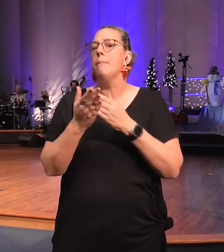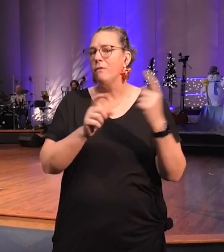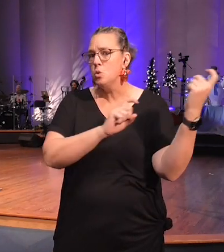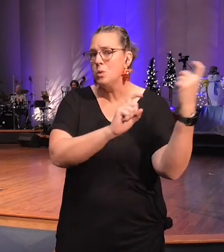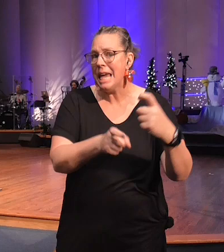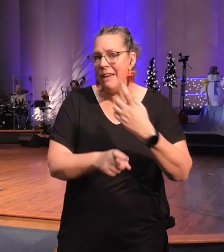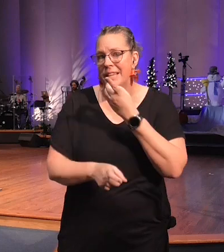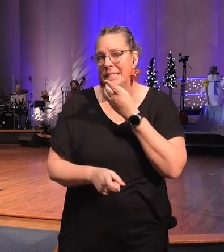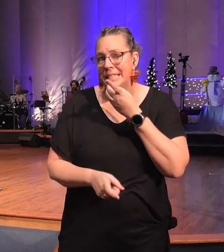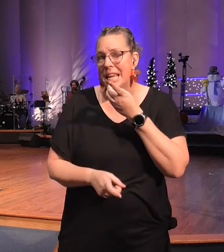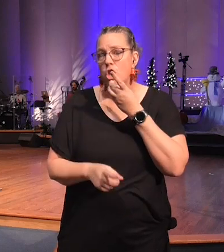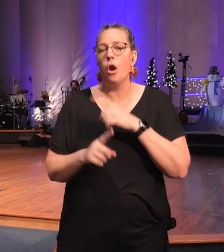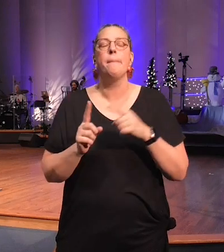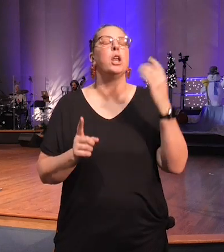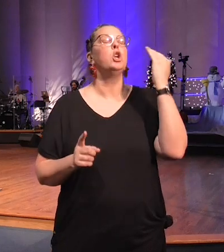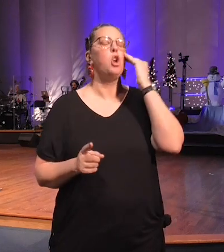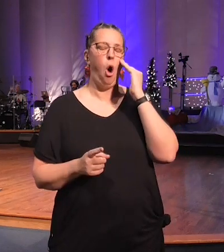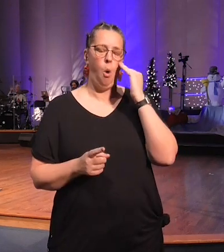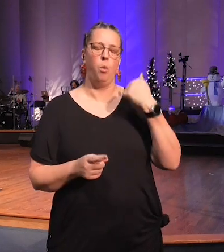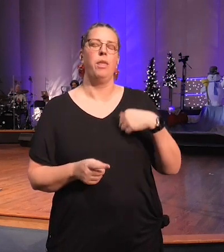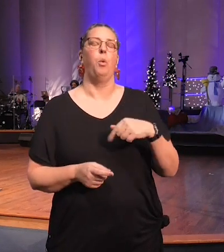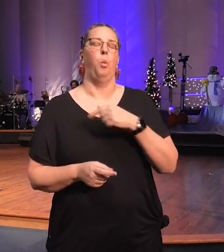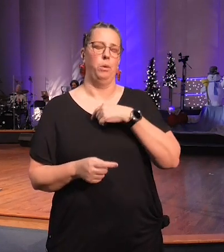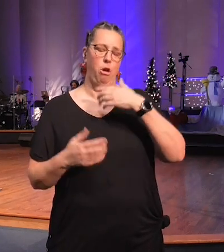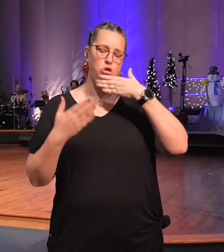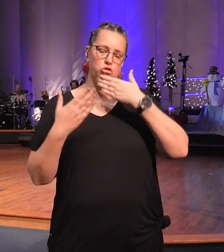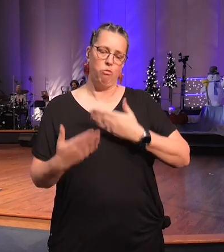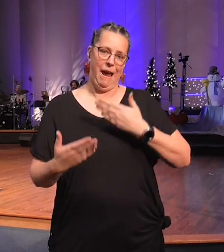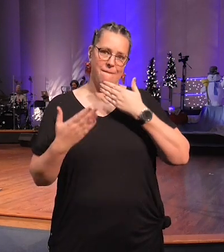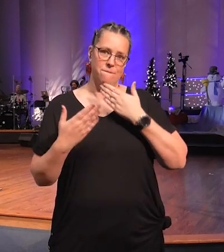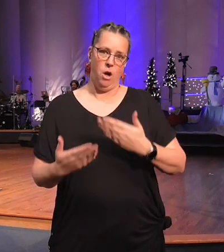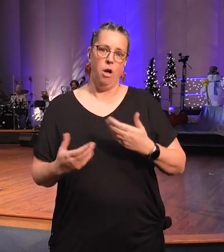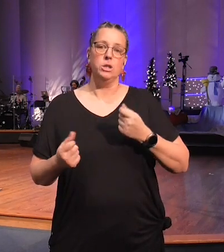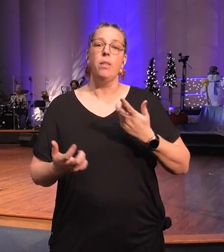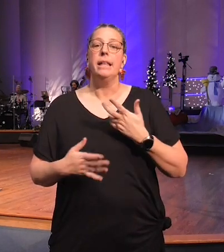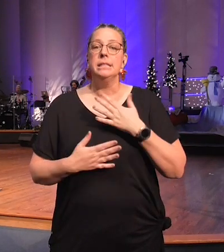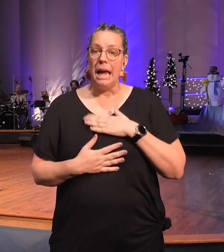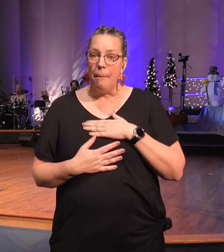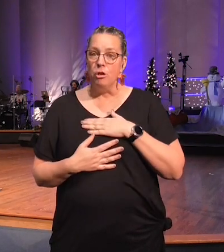give money to some of you gave it when you came in for the dinner just know that we are so very